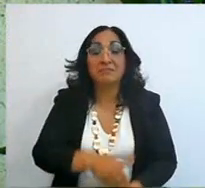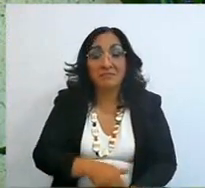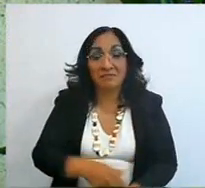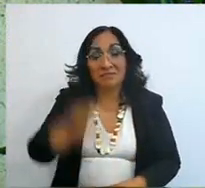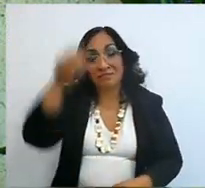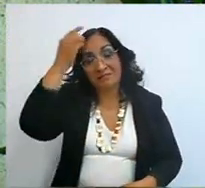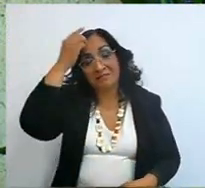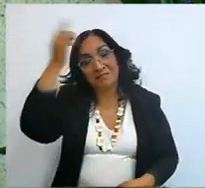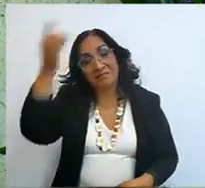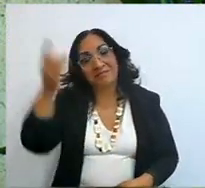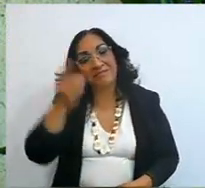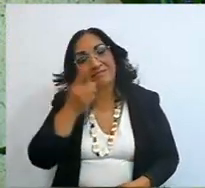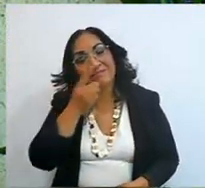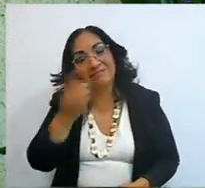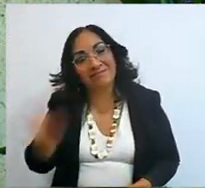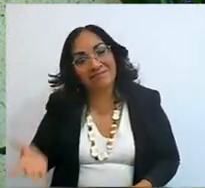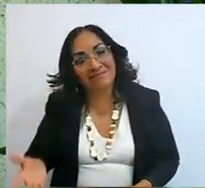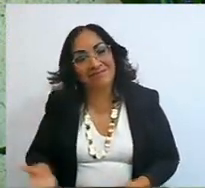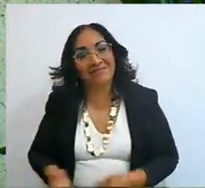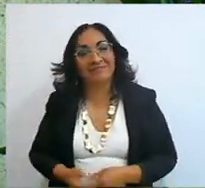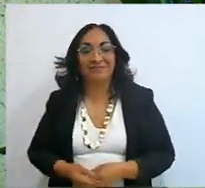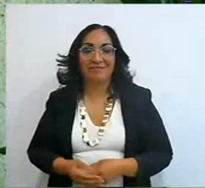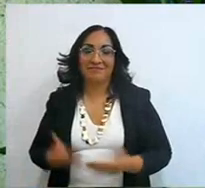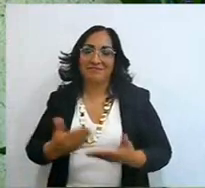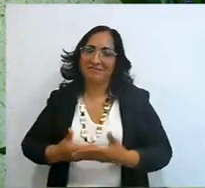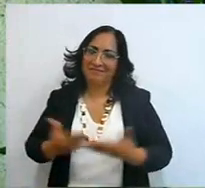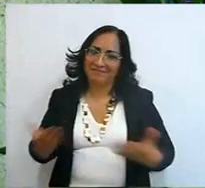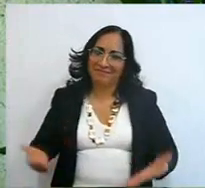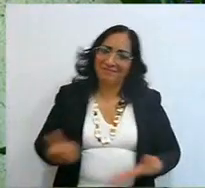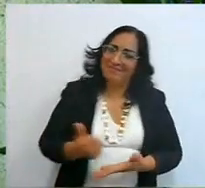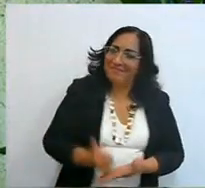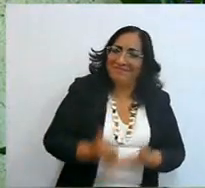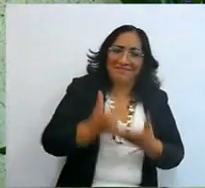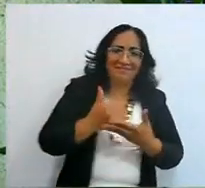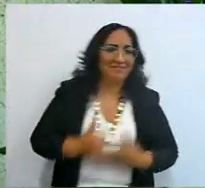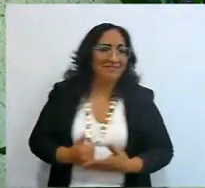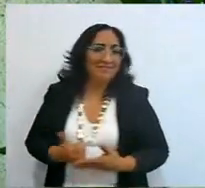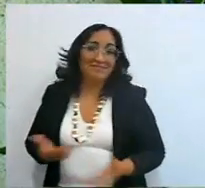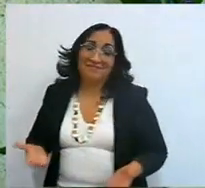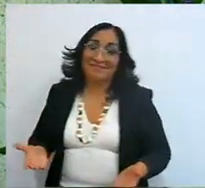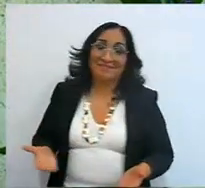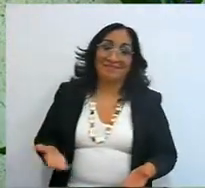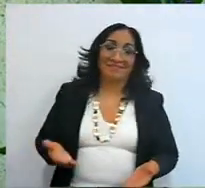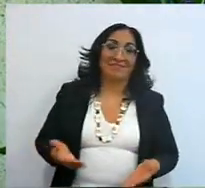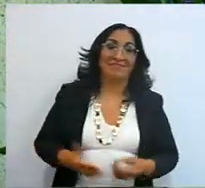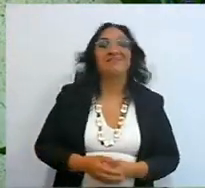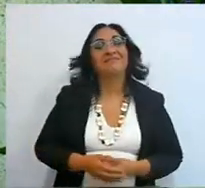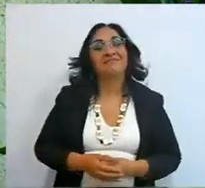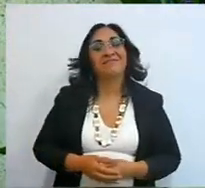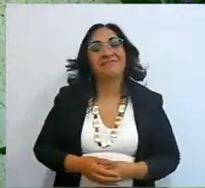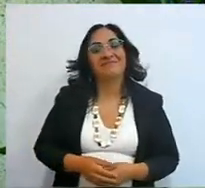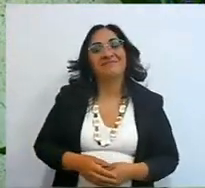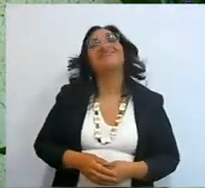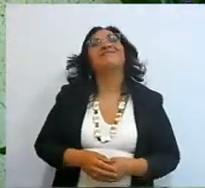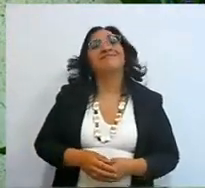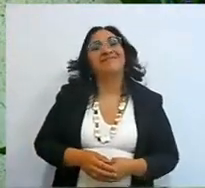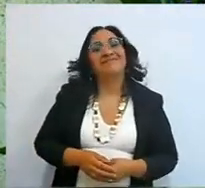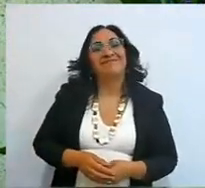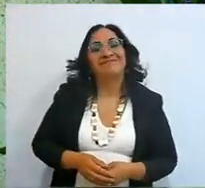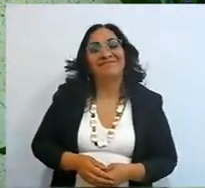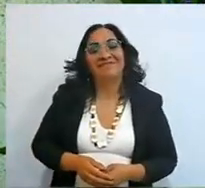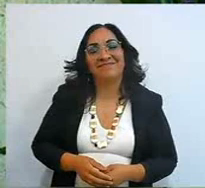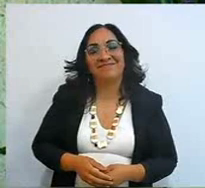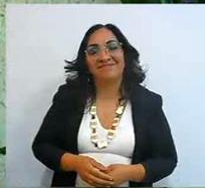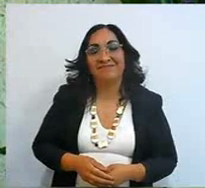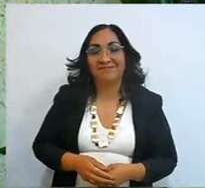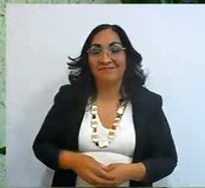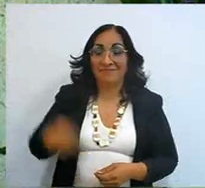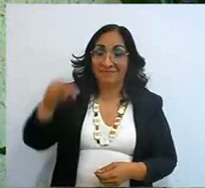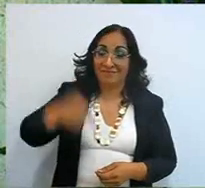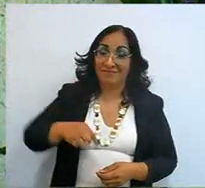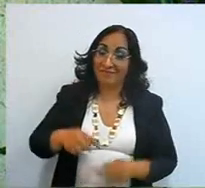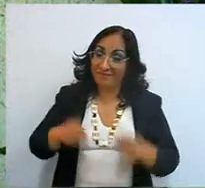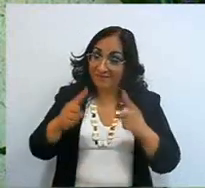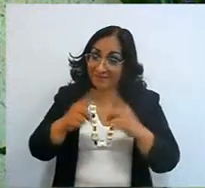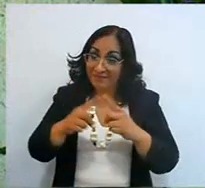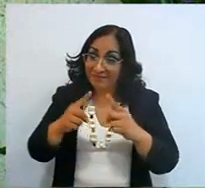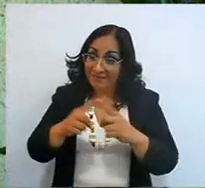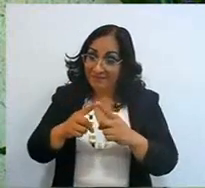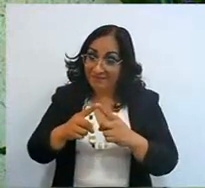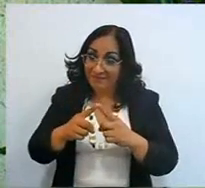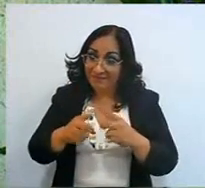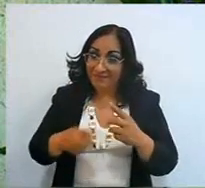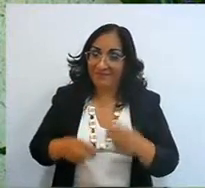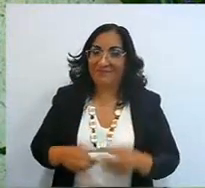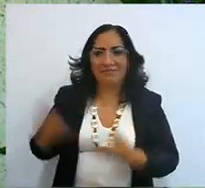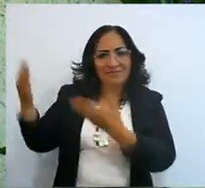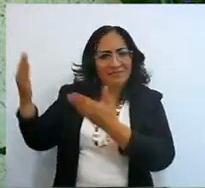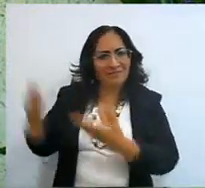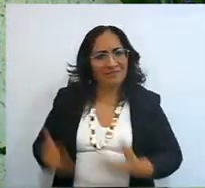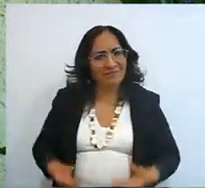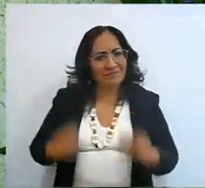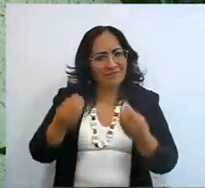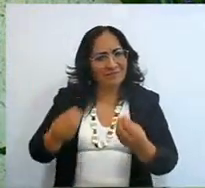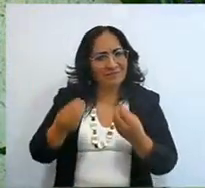and then he puts it with me, (my teacher) that ReViVe reaches many places,